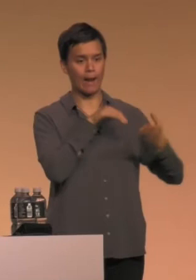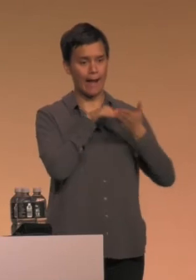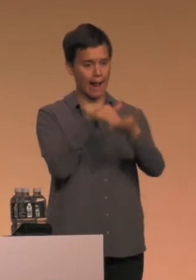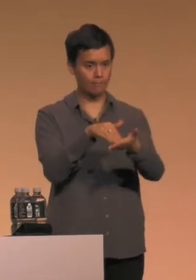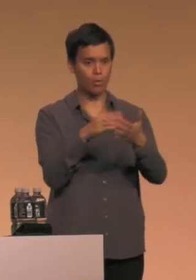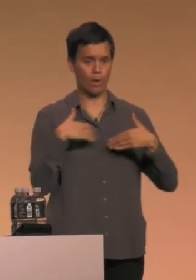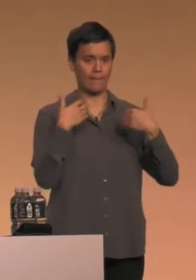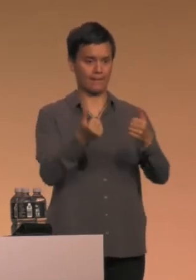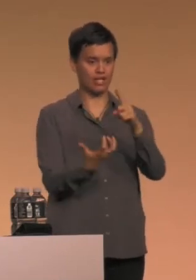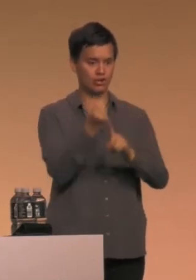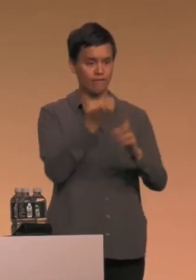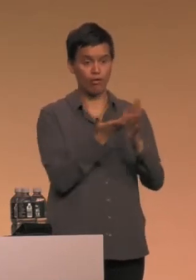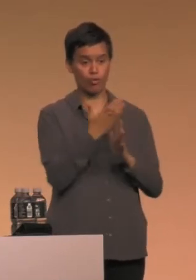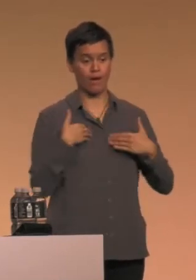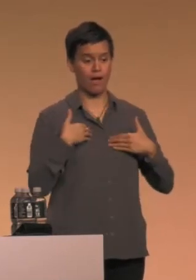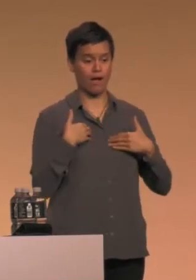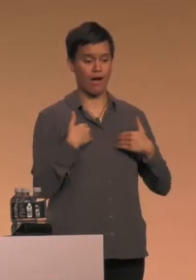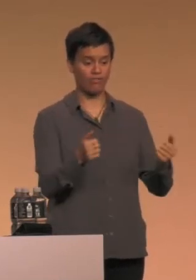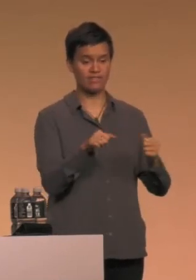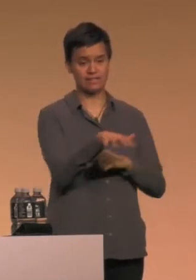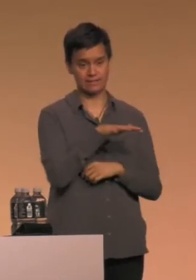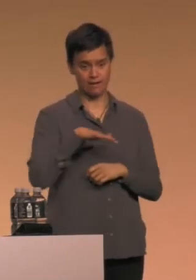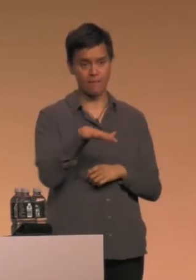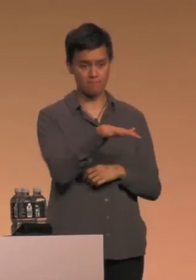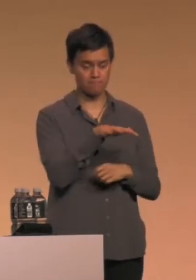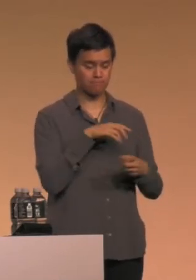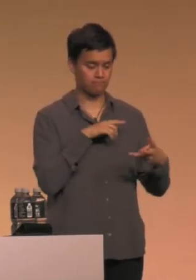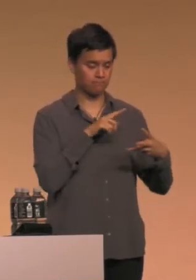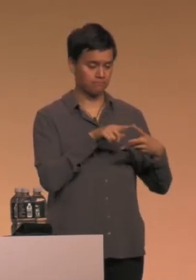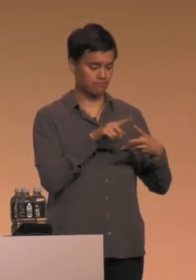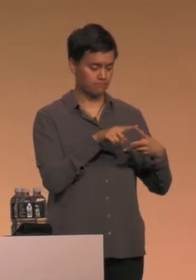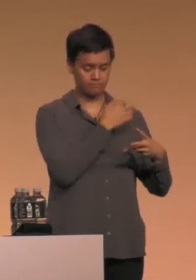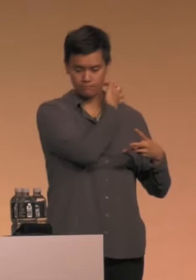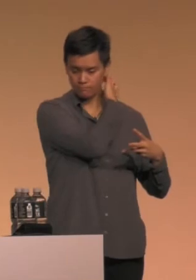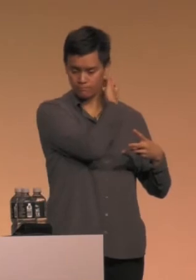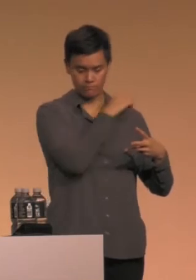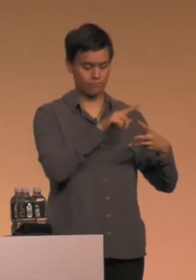And I think it will balance nicely what we've already heard. It's important. I'm going to cover the use of evidence